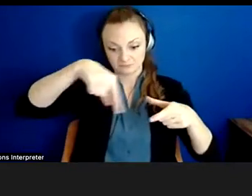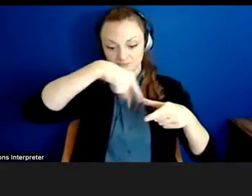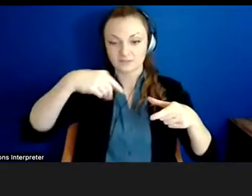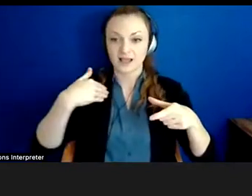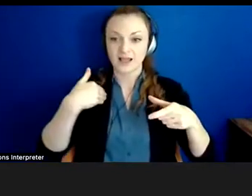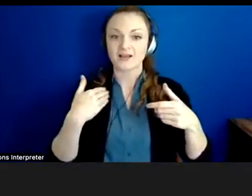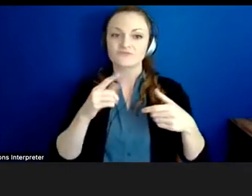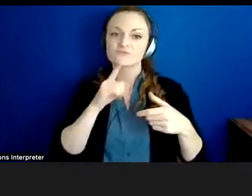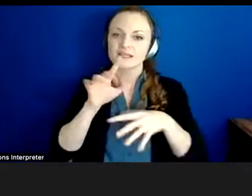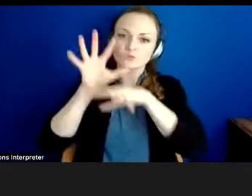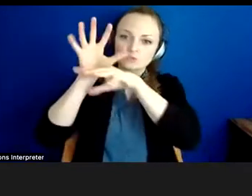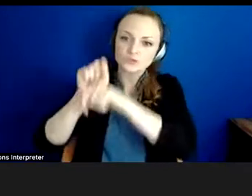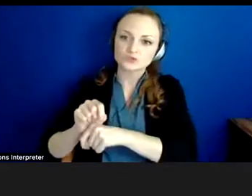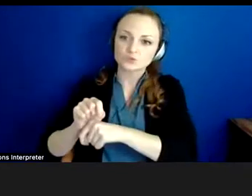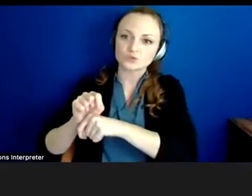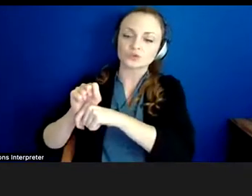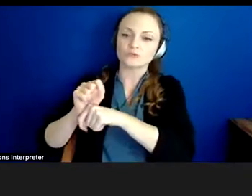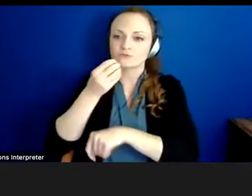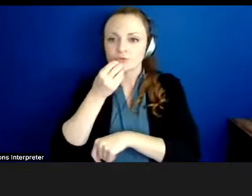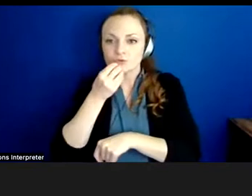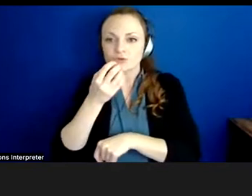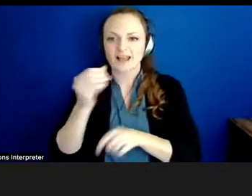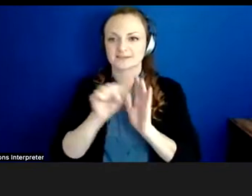19:13:30 to do is actually kind of tell you about a sedar plate, and i'm going to show